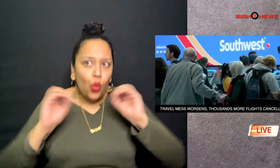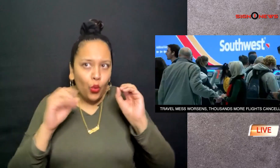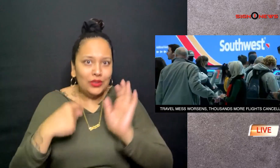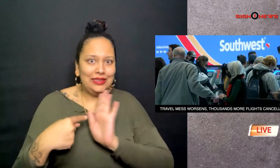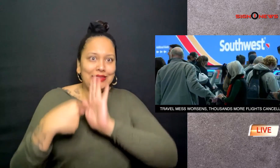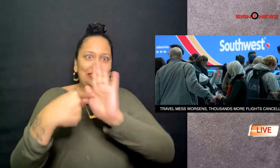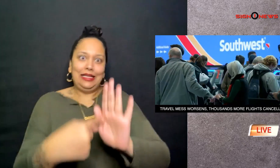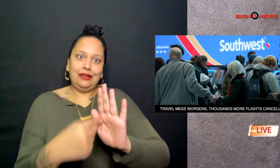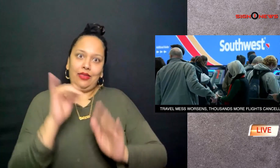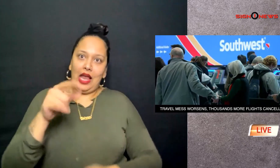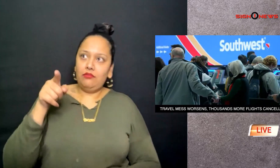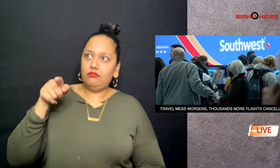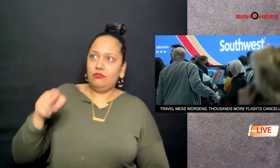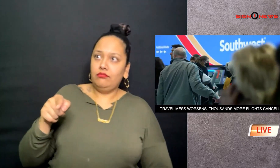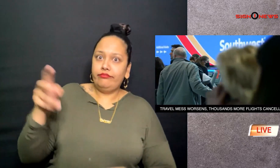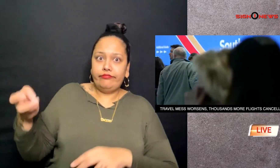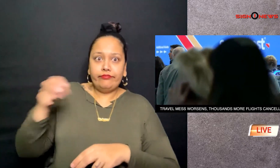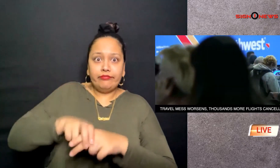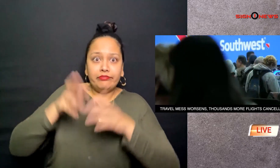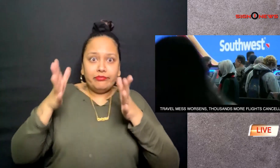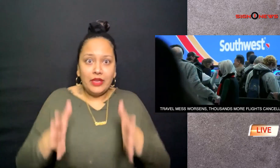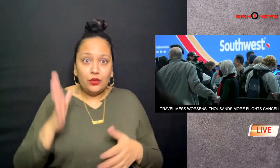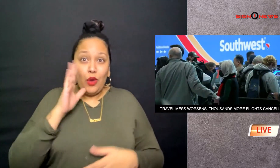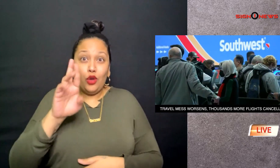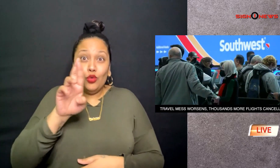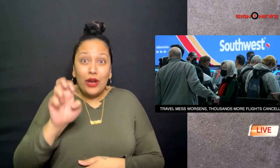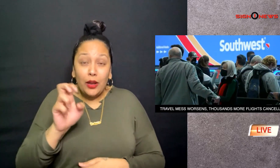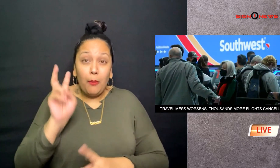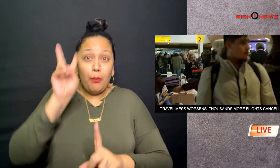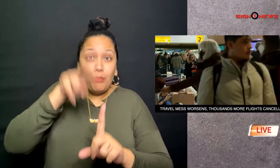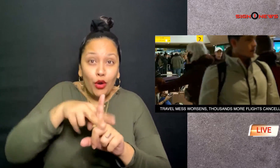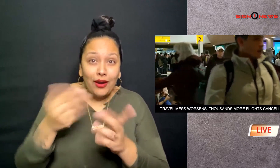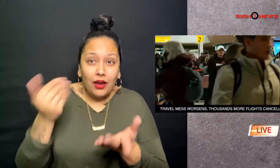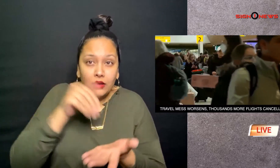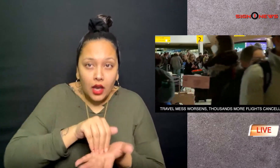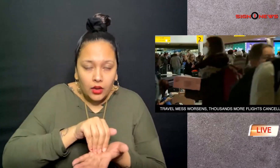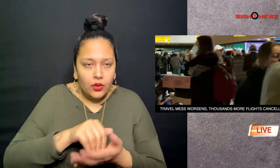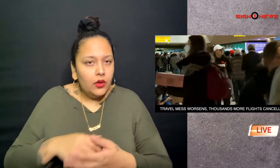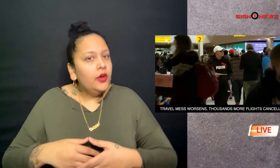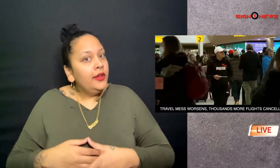airline CEO apologized but said more delays are likely this week with no indication of